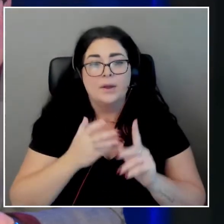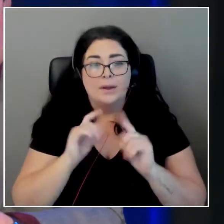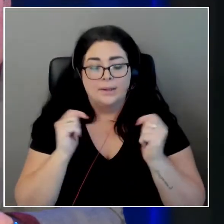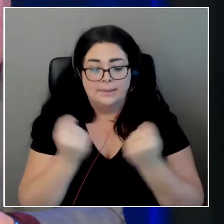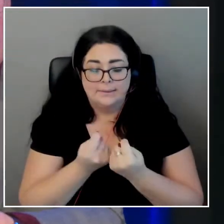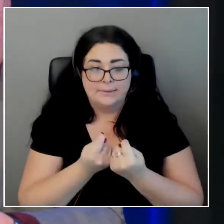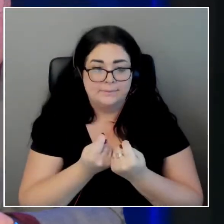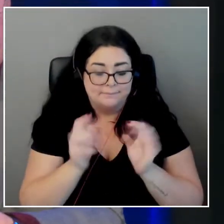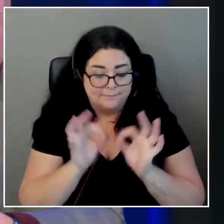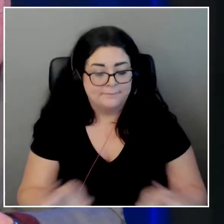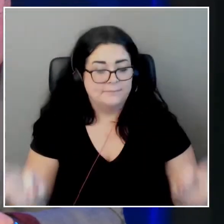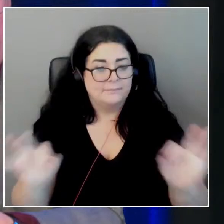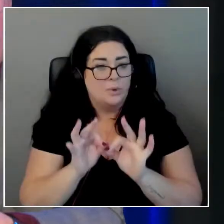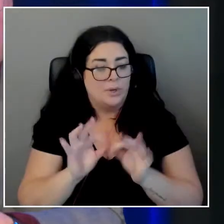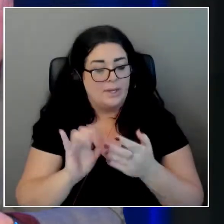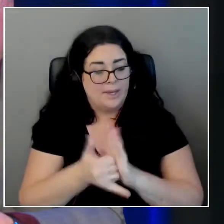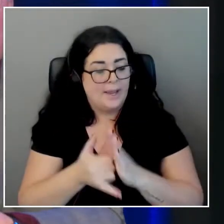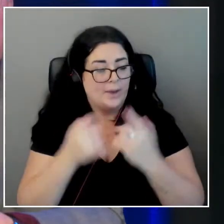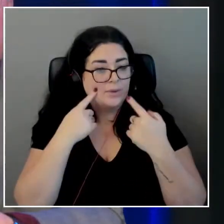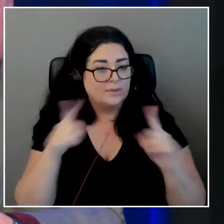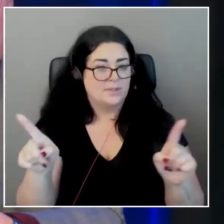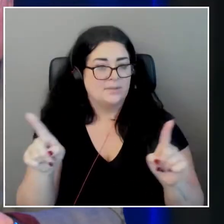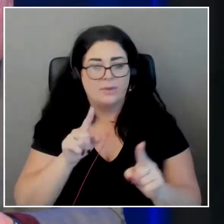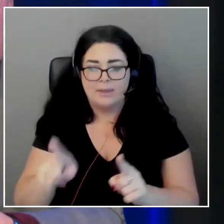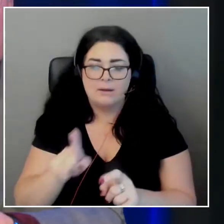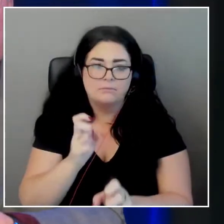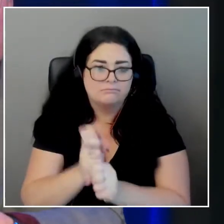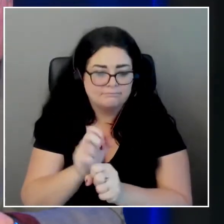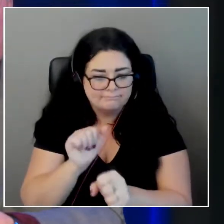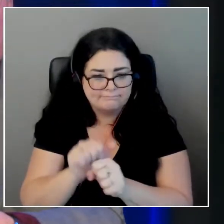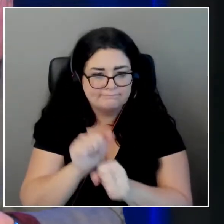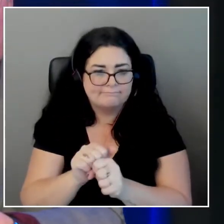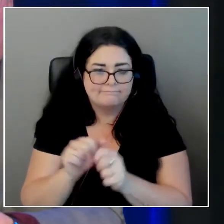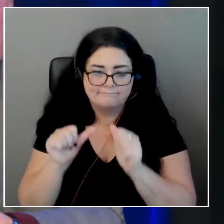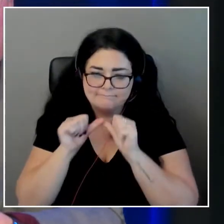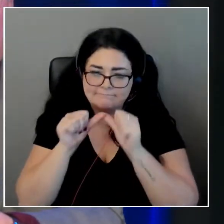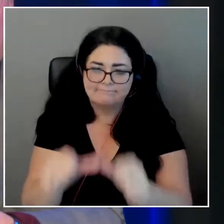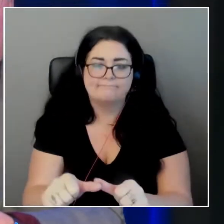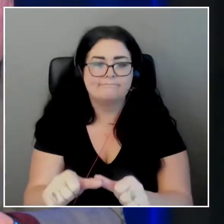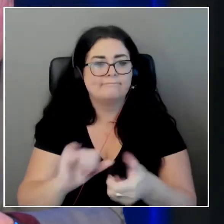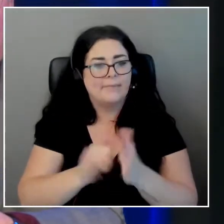Their ongoing dedication makes it possible for us to serve our customers in a safe and reliable manner.